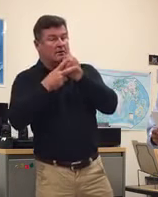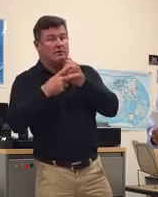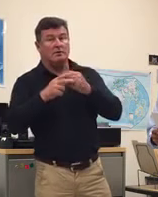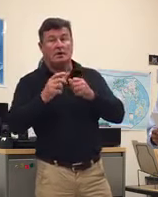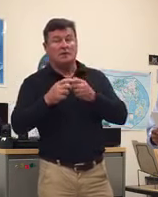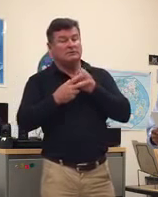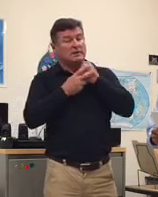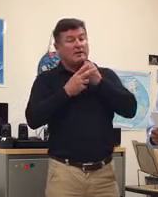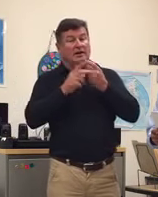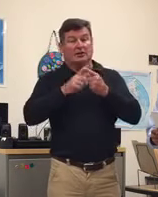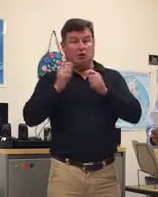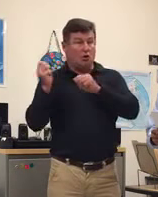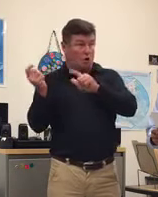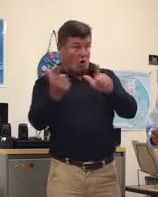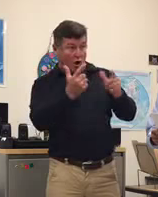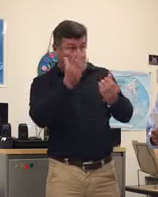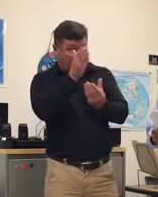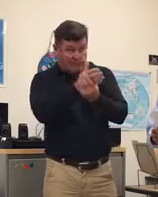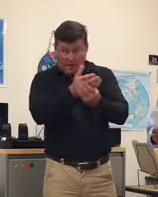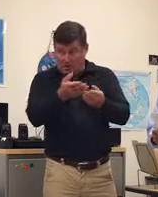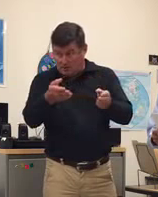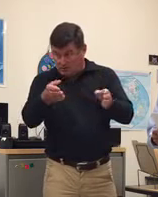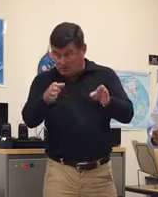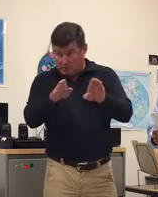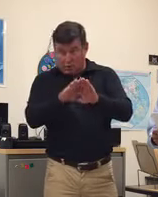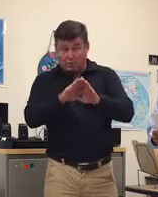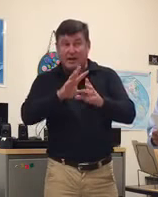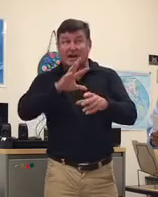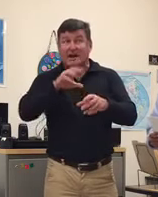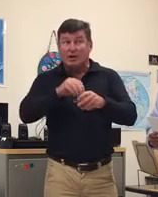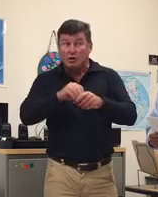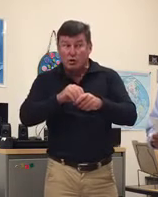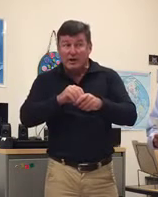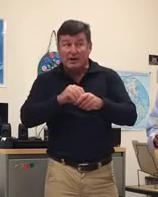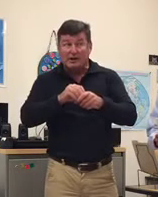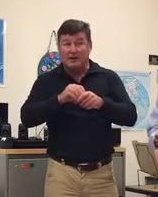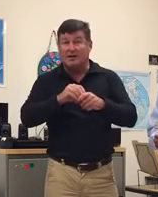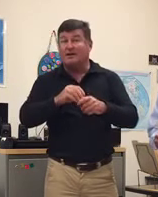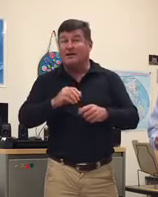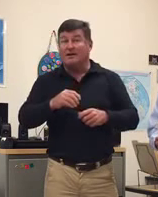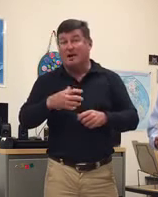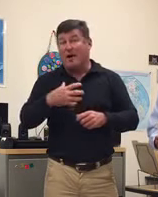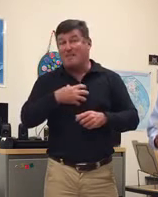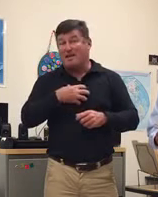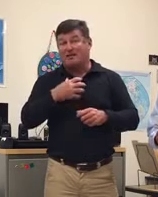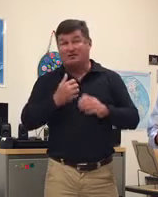any potential administrative matters are dealt with, including any appeals.